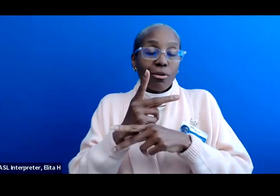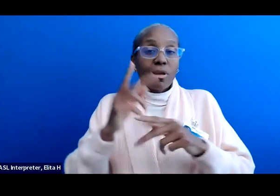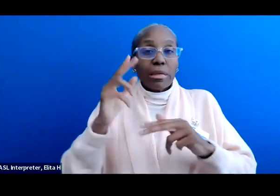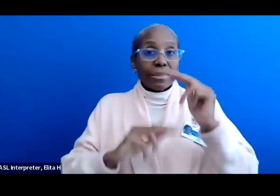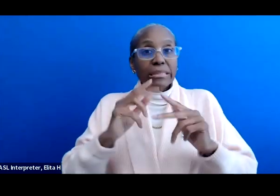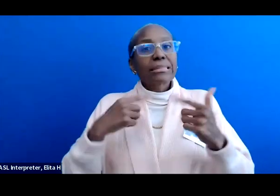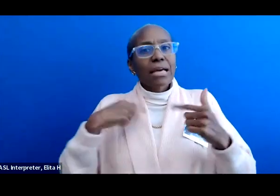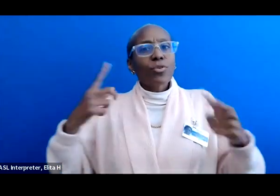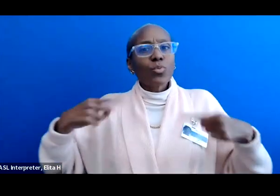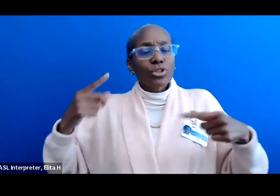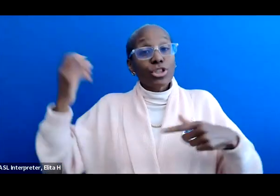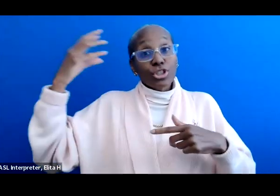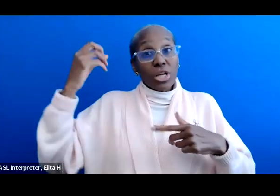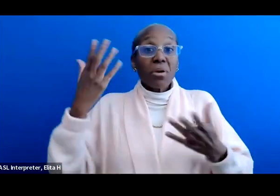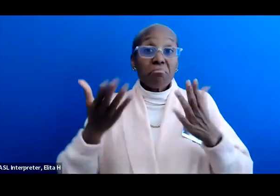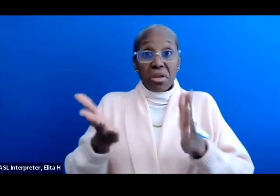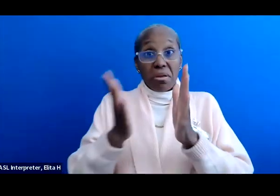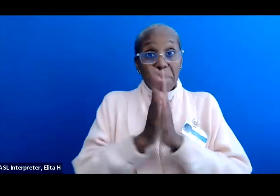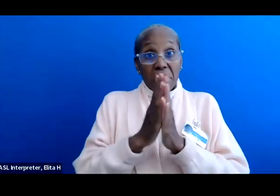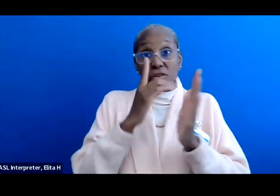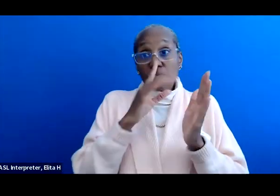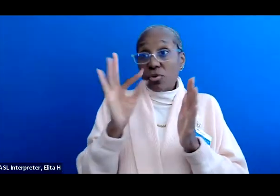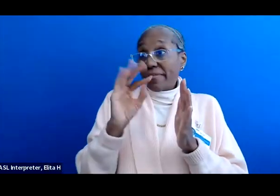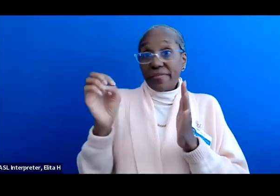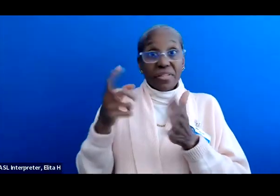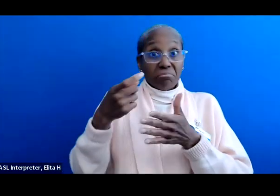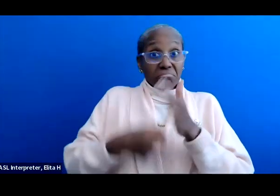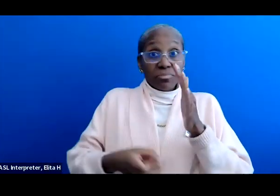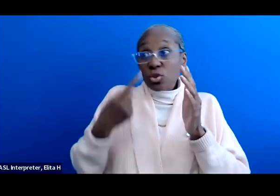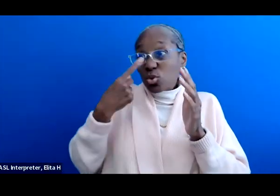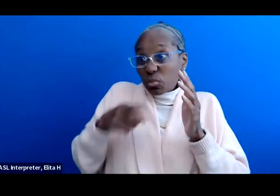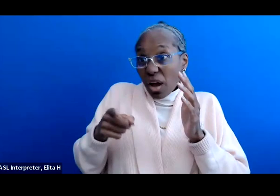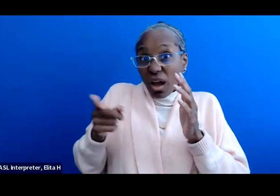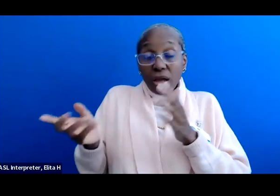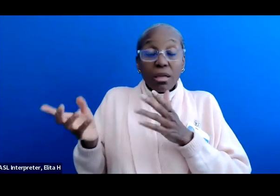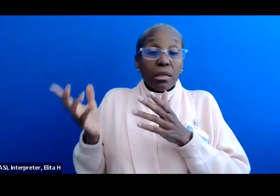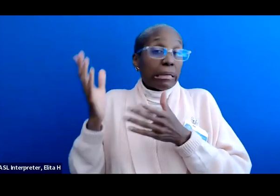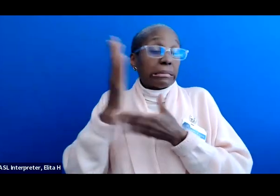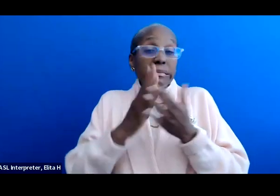You can ask maybe for a slight fee if you can go in at some off time when